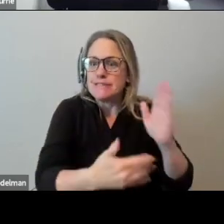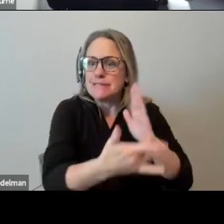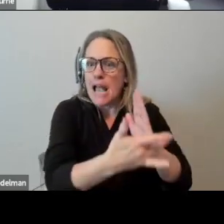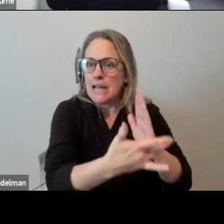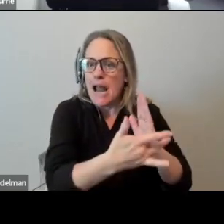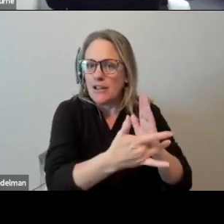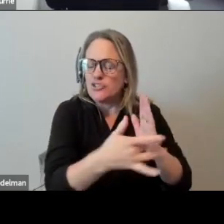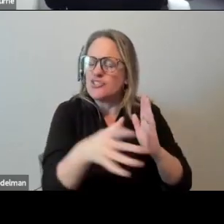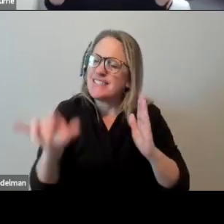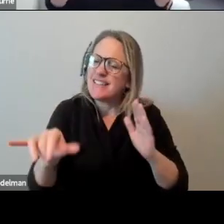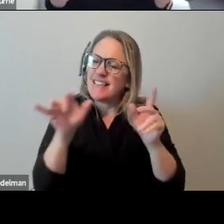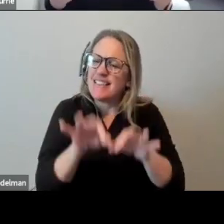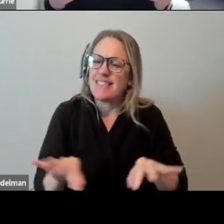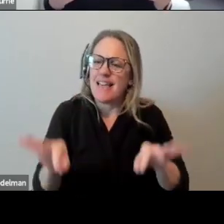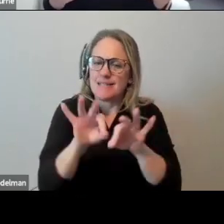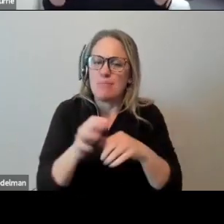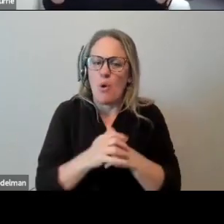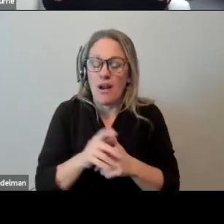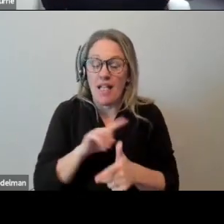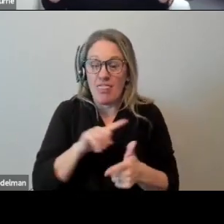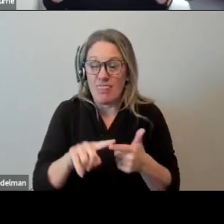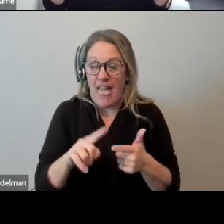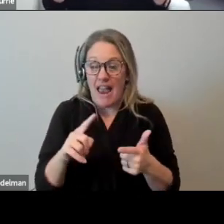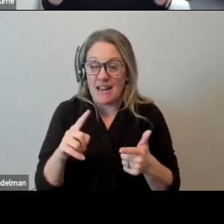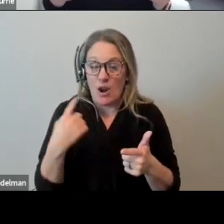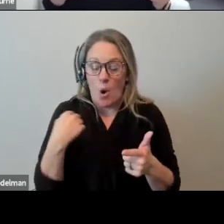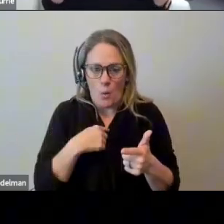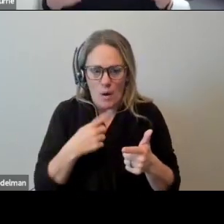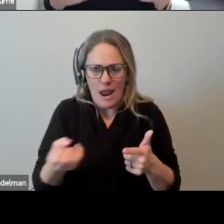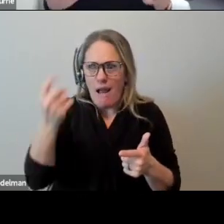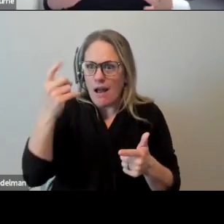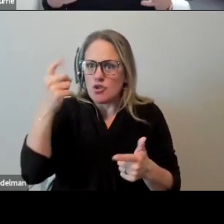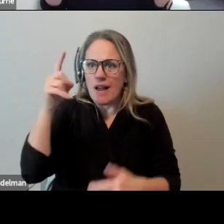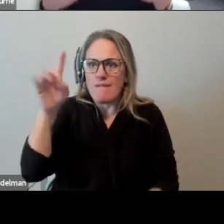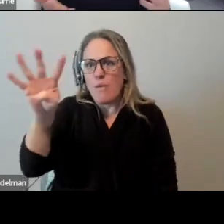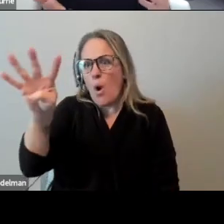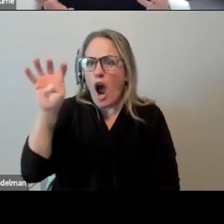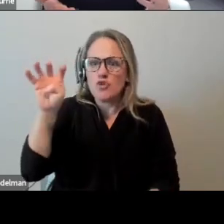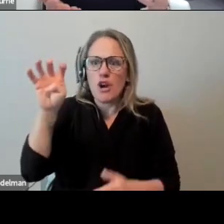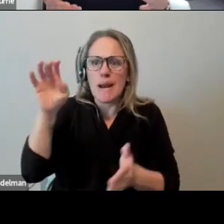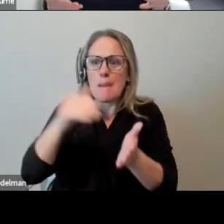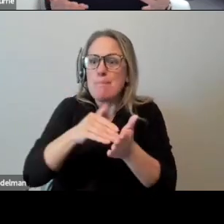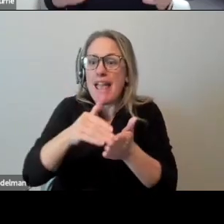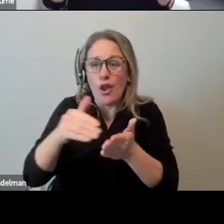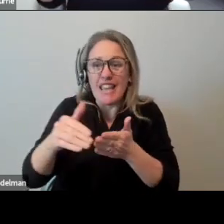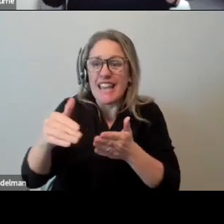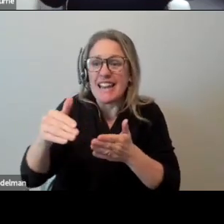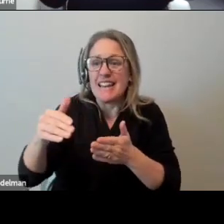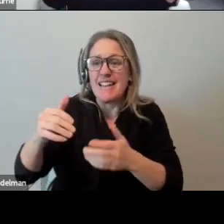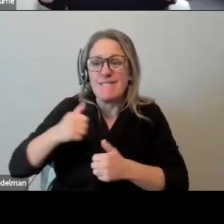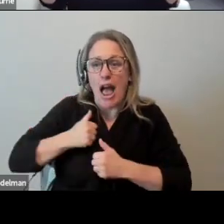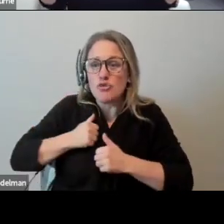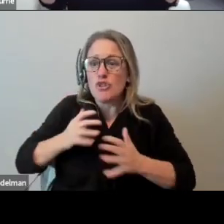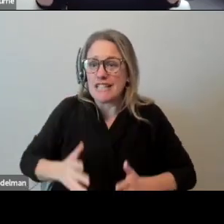as we then understood the 400 million plus disabled gamers out there wanted to look just as hip